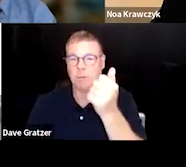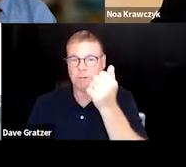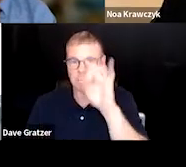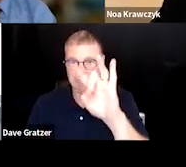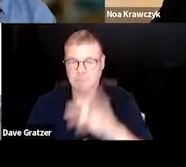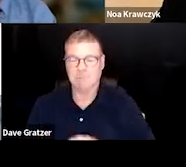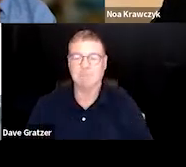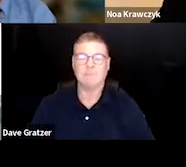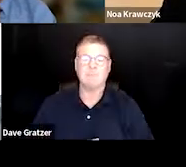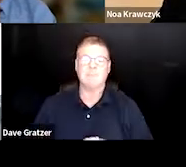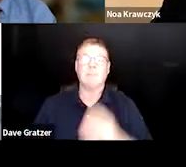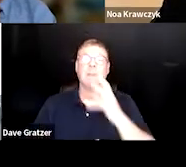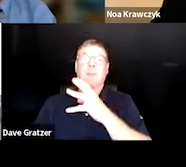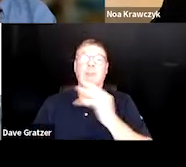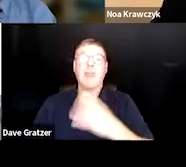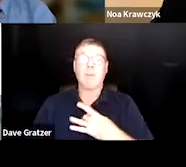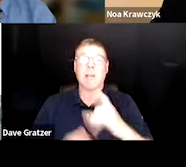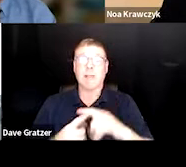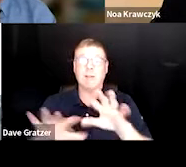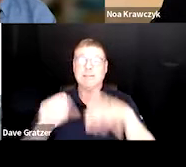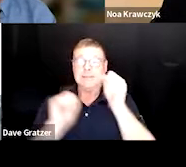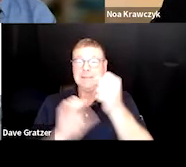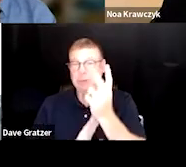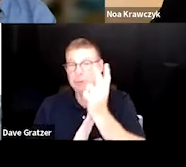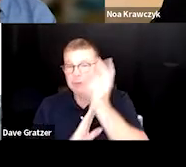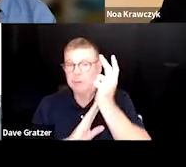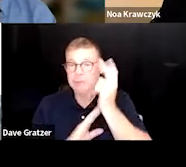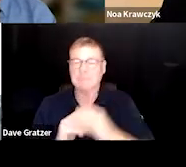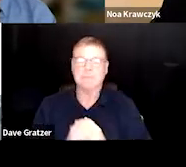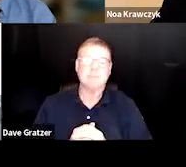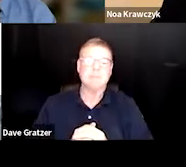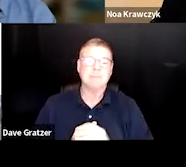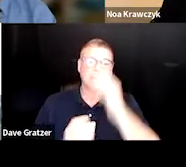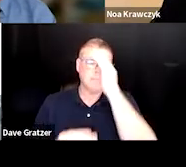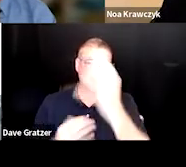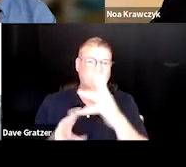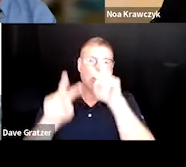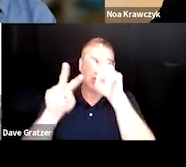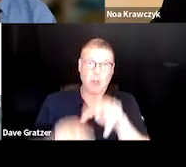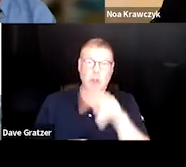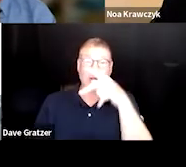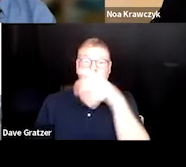And I'd like to just take a couple of minutes to take a look at the poll results.